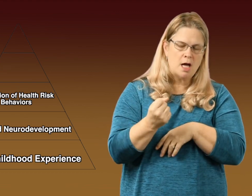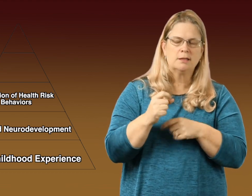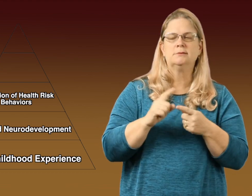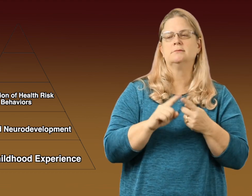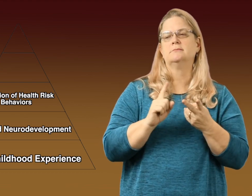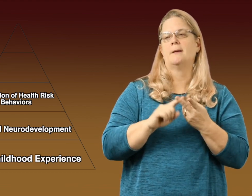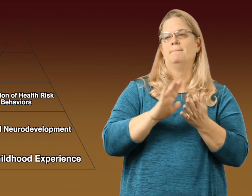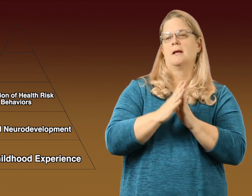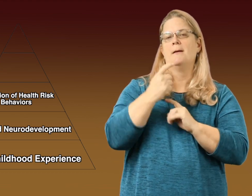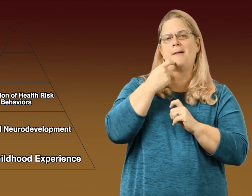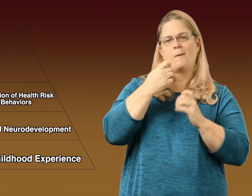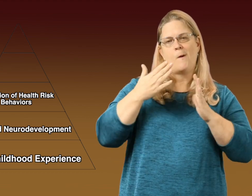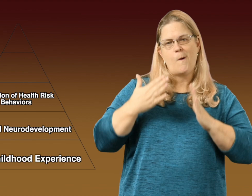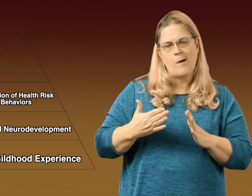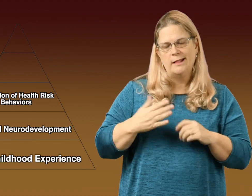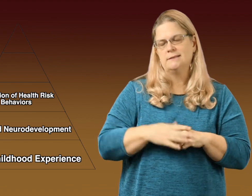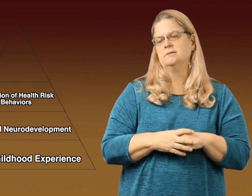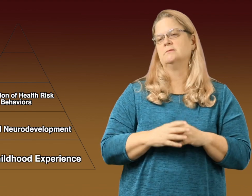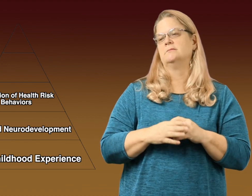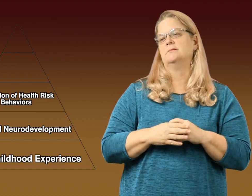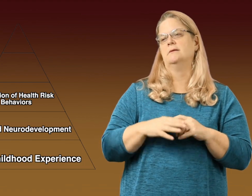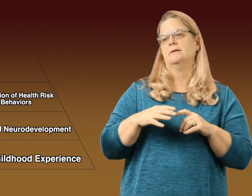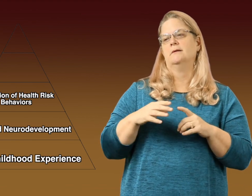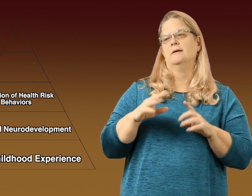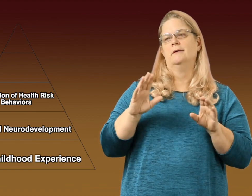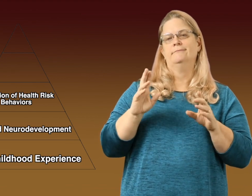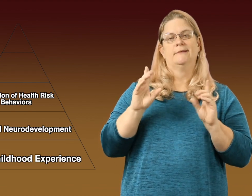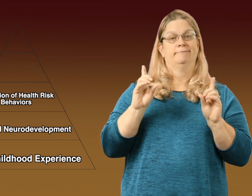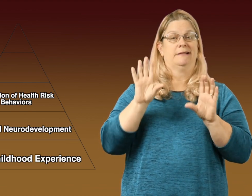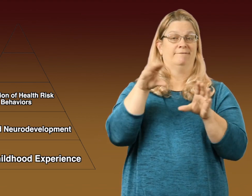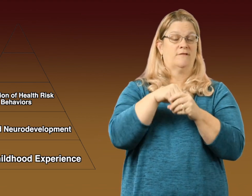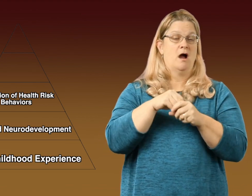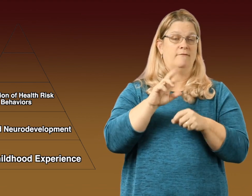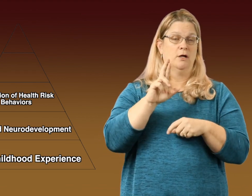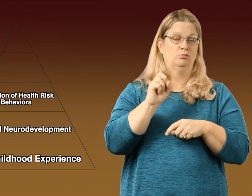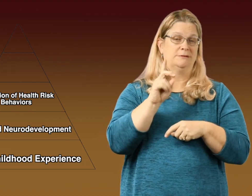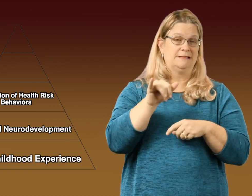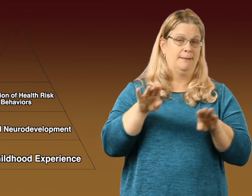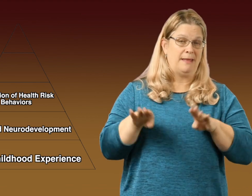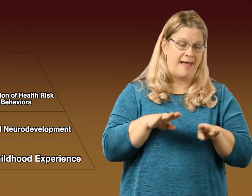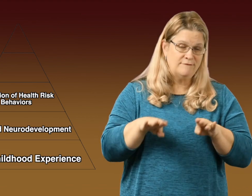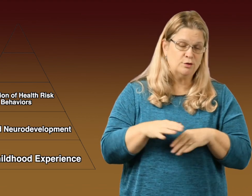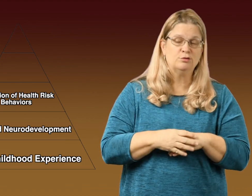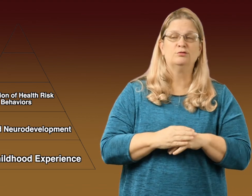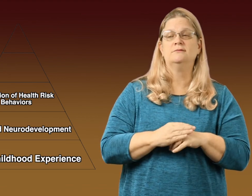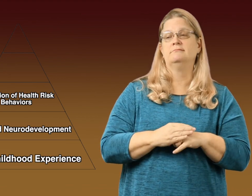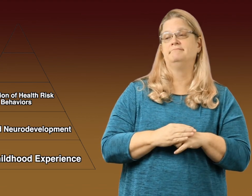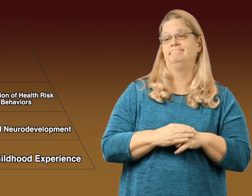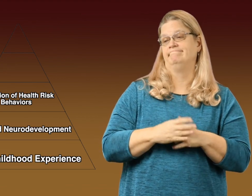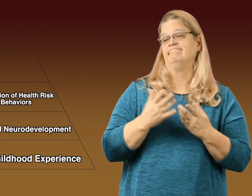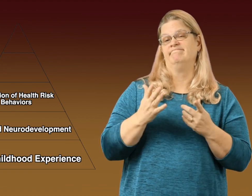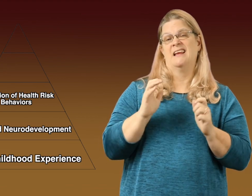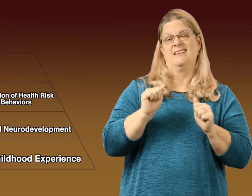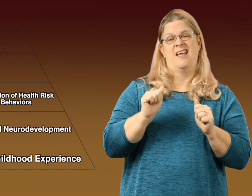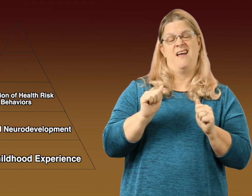such as use of drugs, becoming an alcoholic, and other types of risky behaviors.